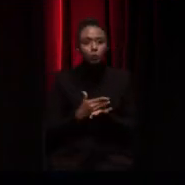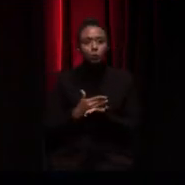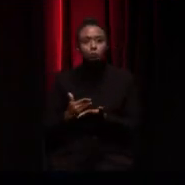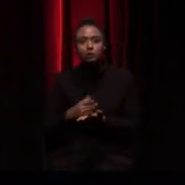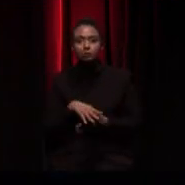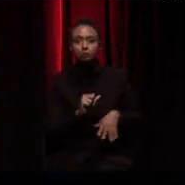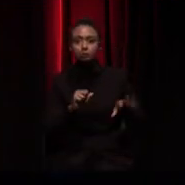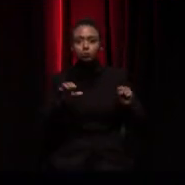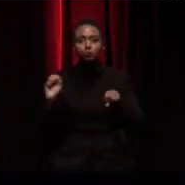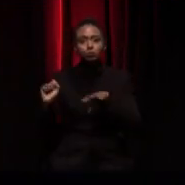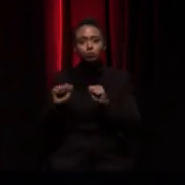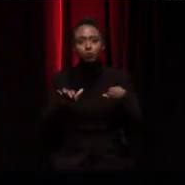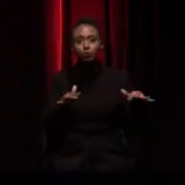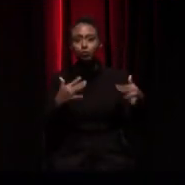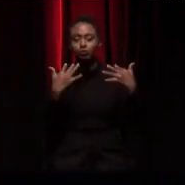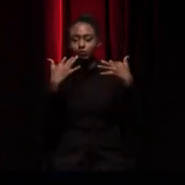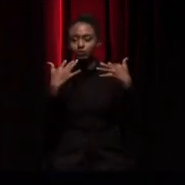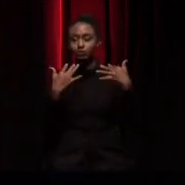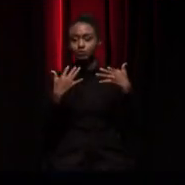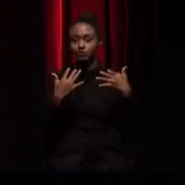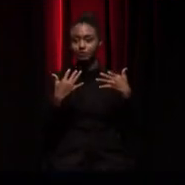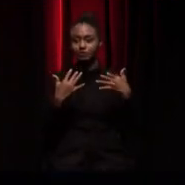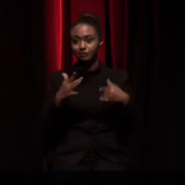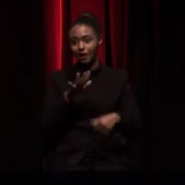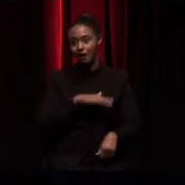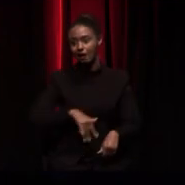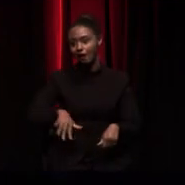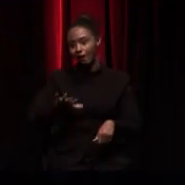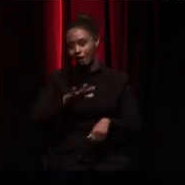in the entertainment area that is quite wide and